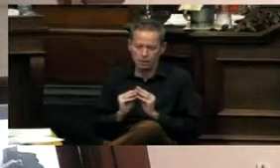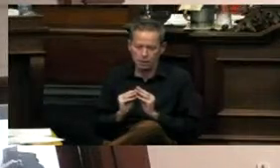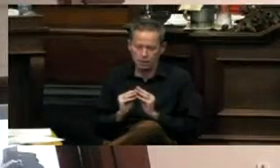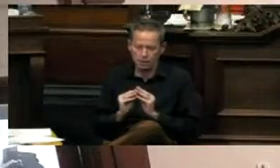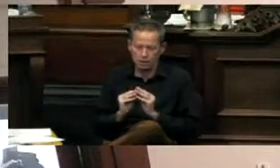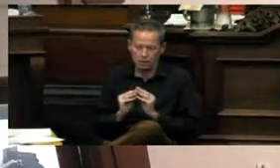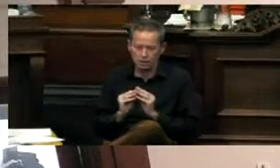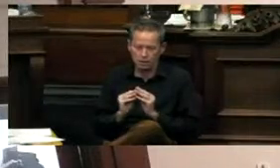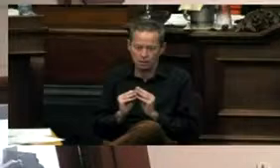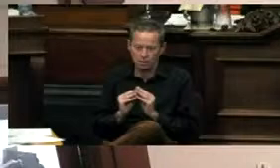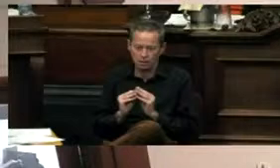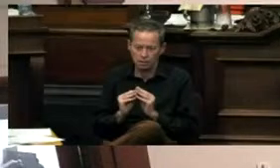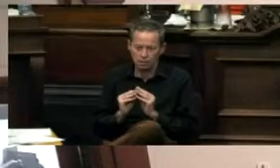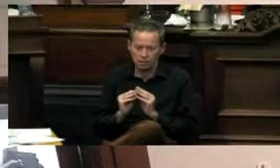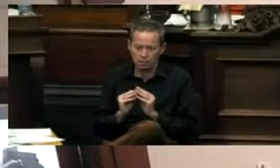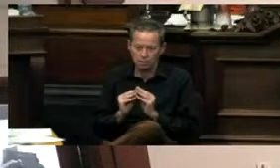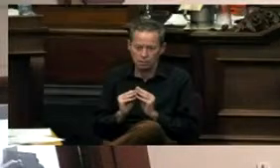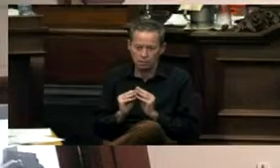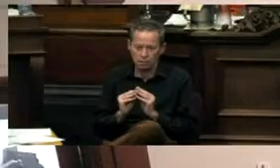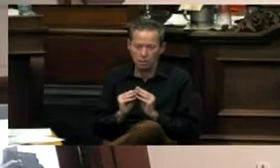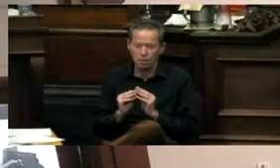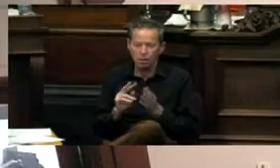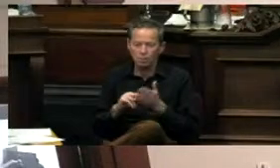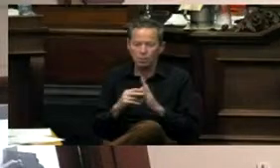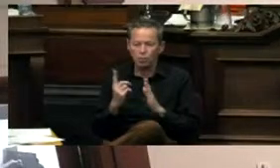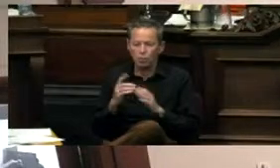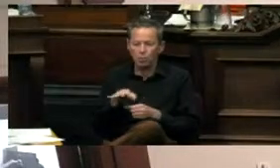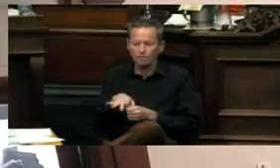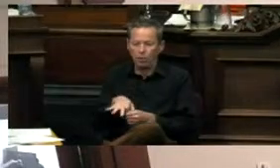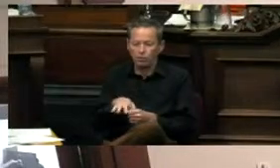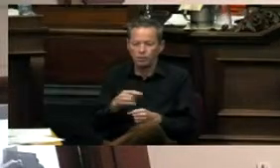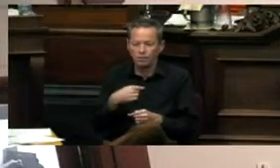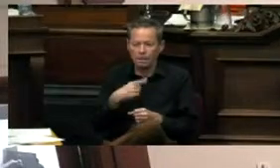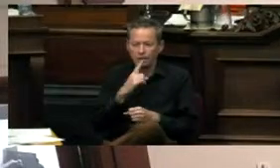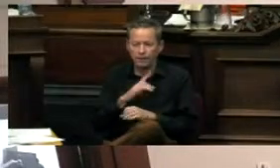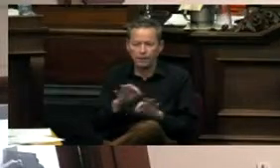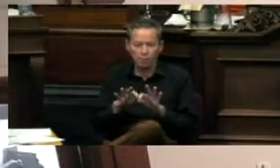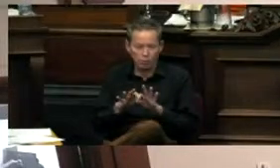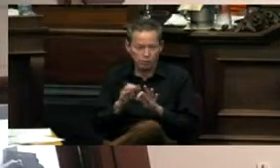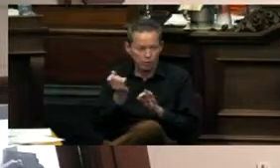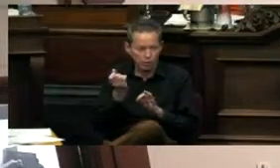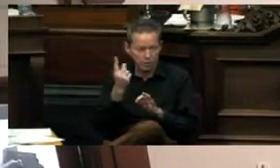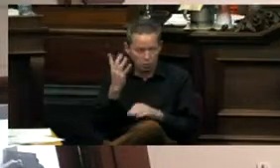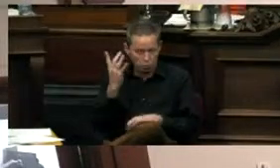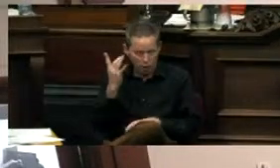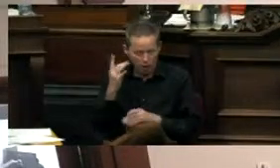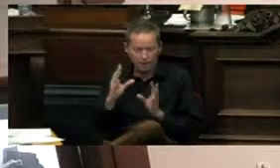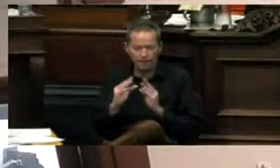experience, we've never moved a